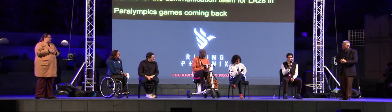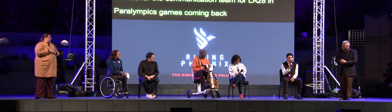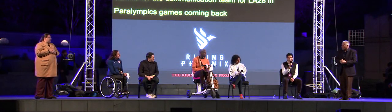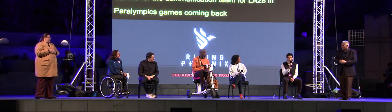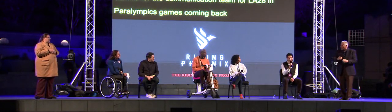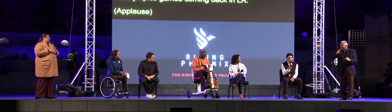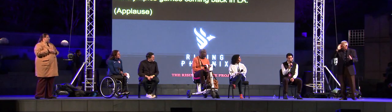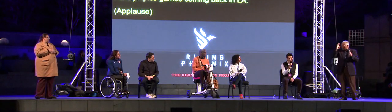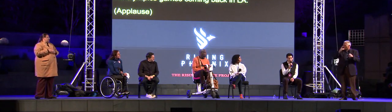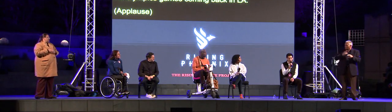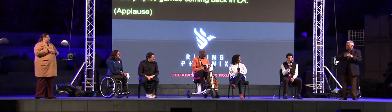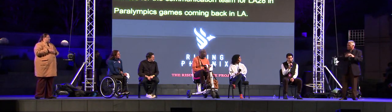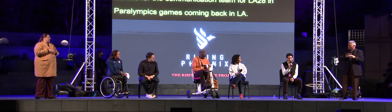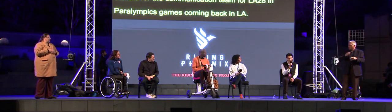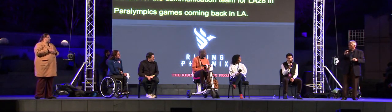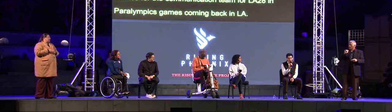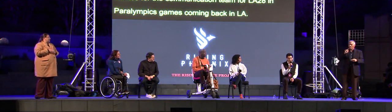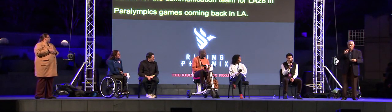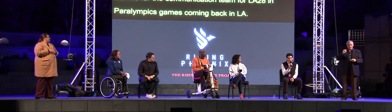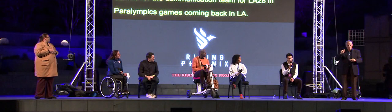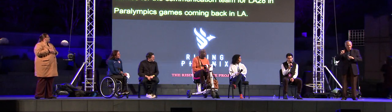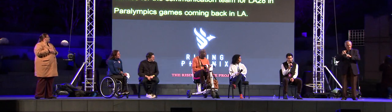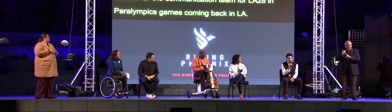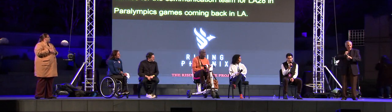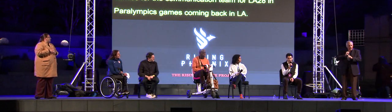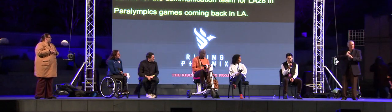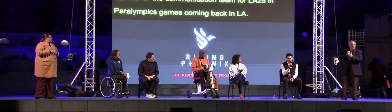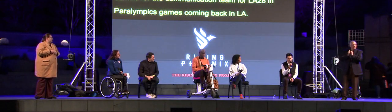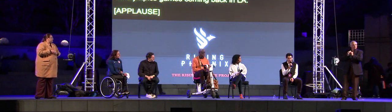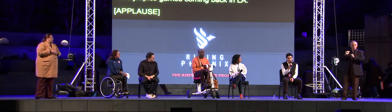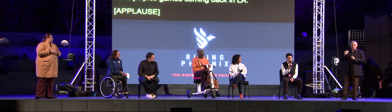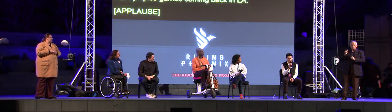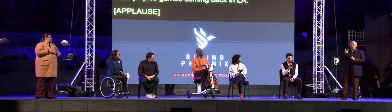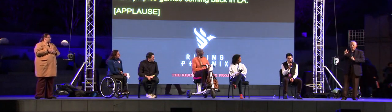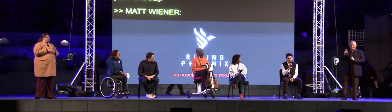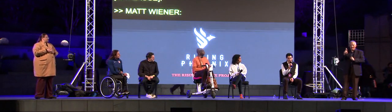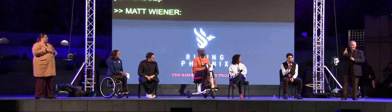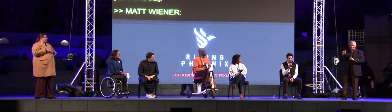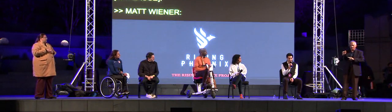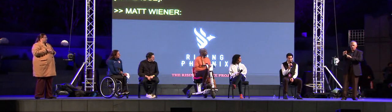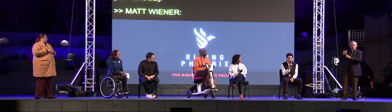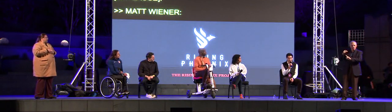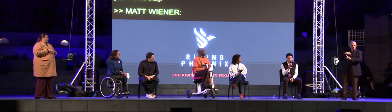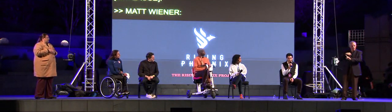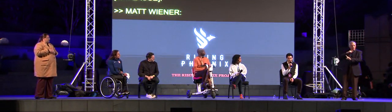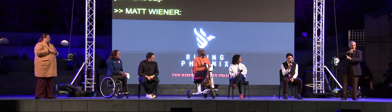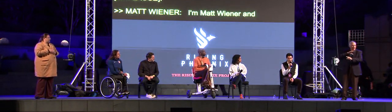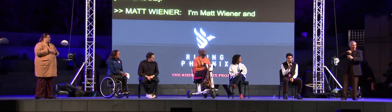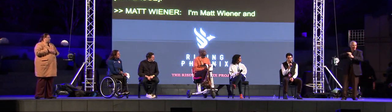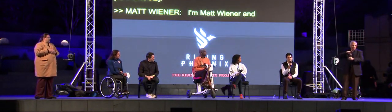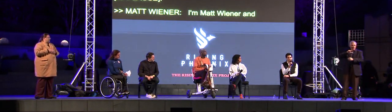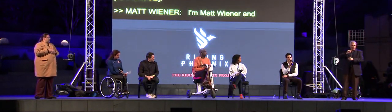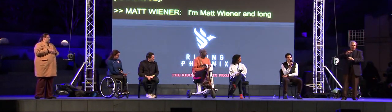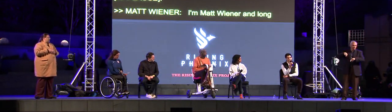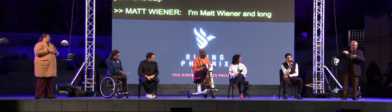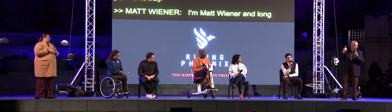Hello, everyone. I'm Matt Wiener, a longtime sports agent and longtime LA resident as well.